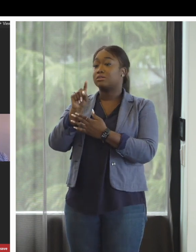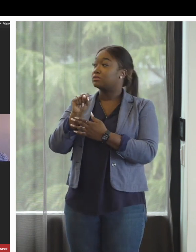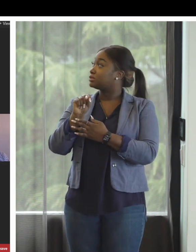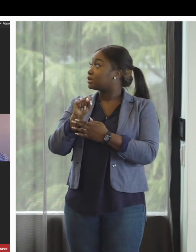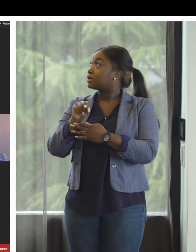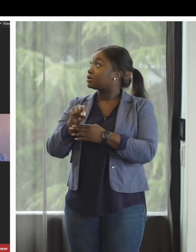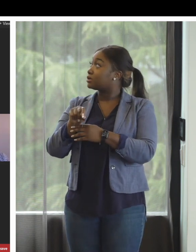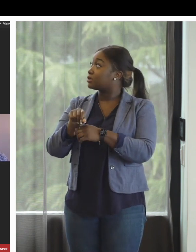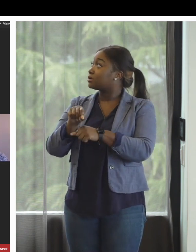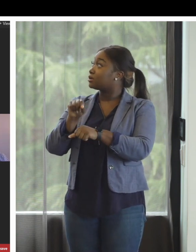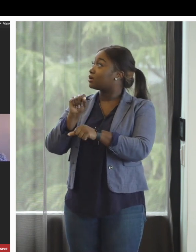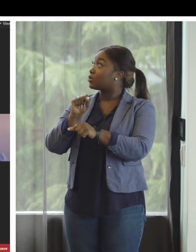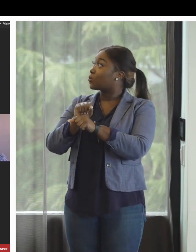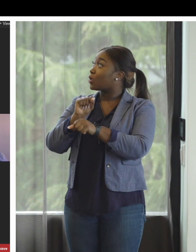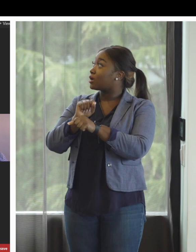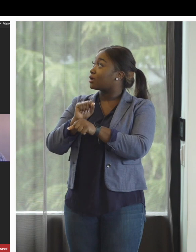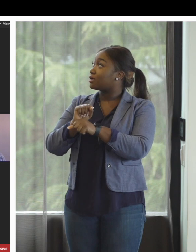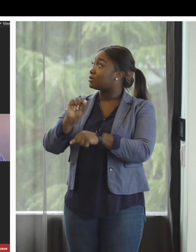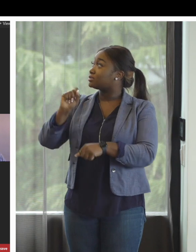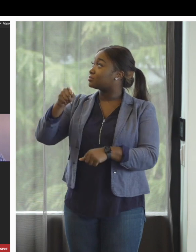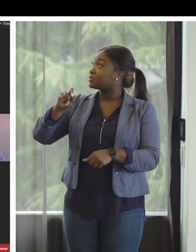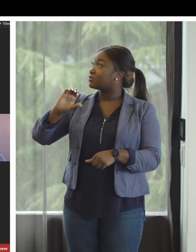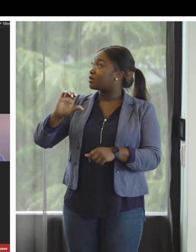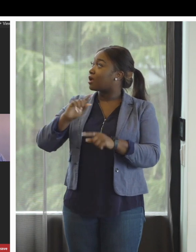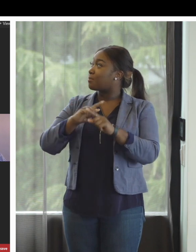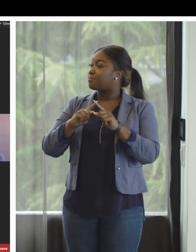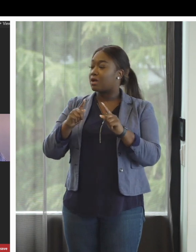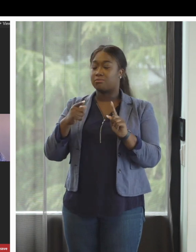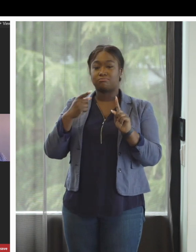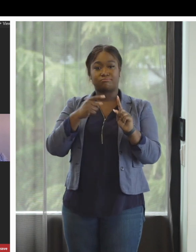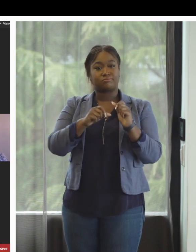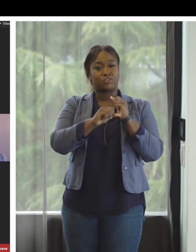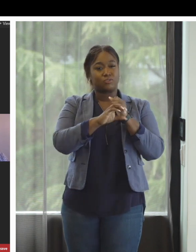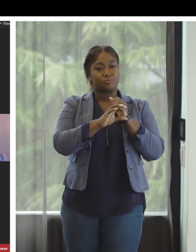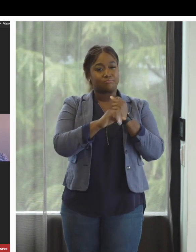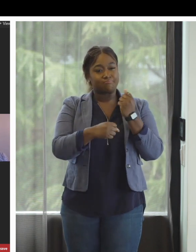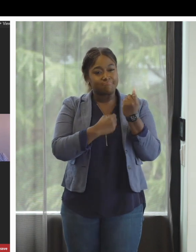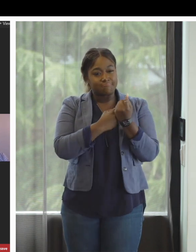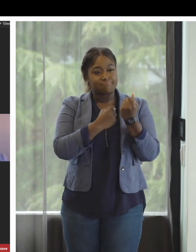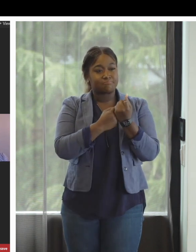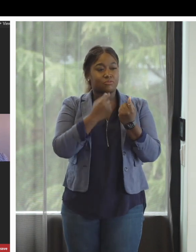fostering and promoting transaction base specs and